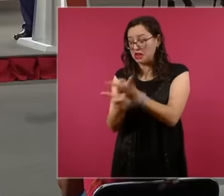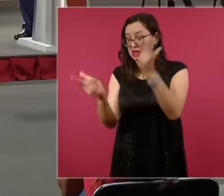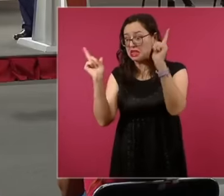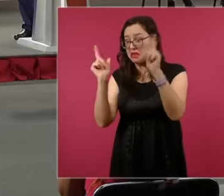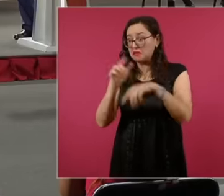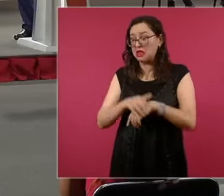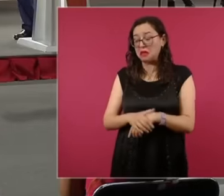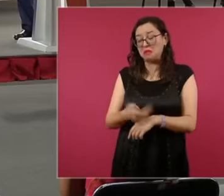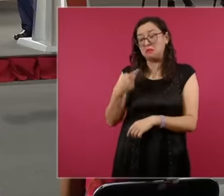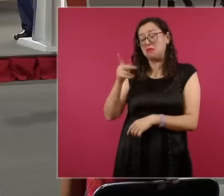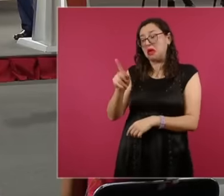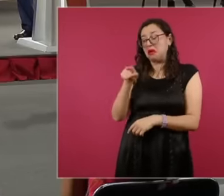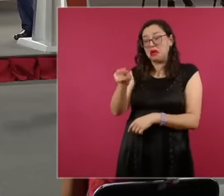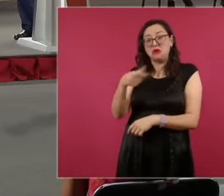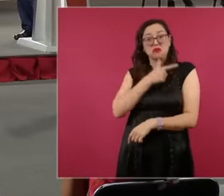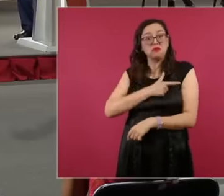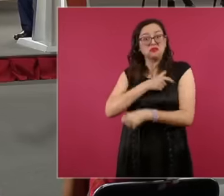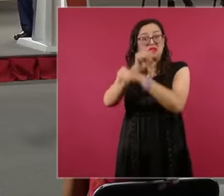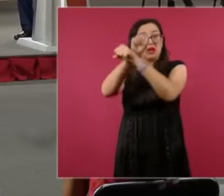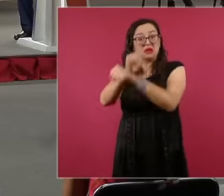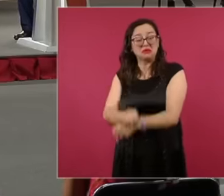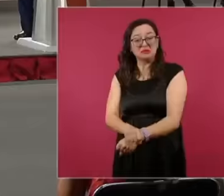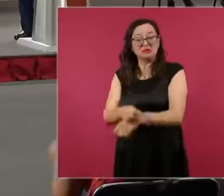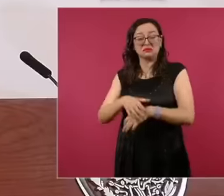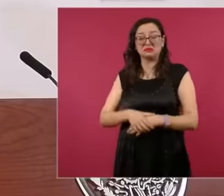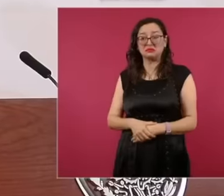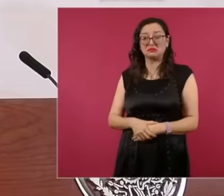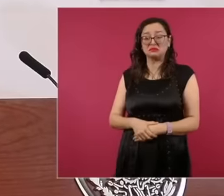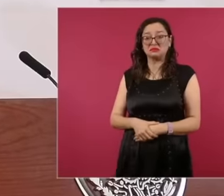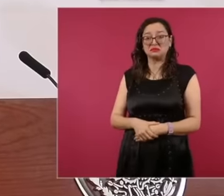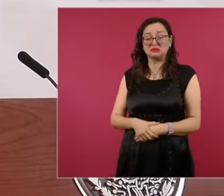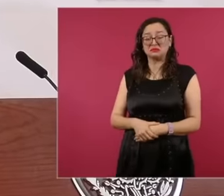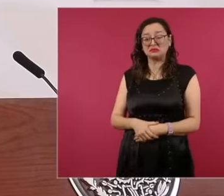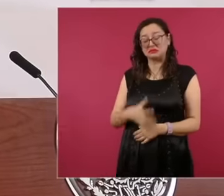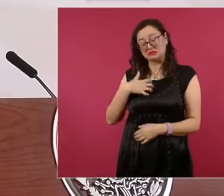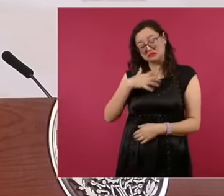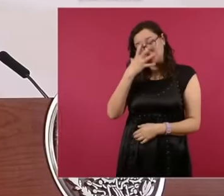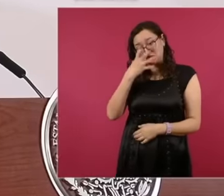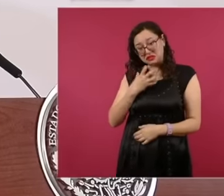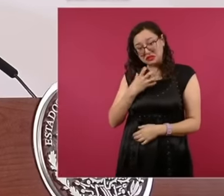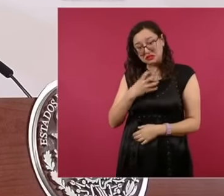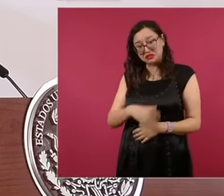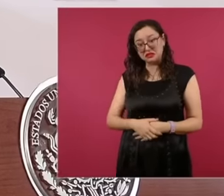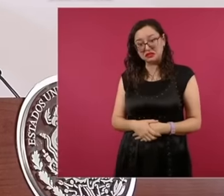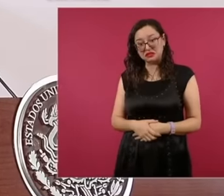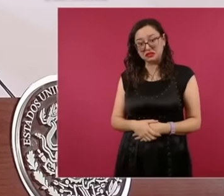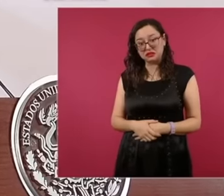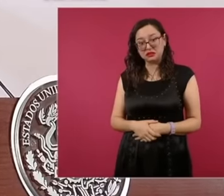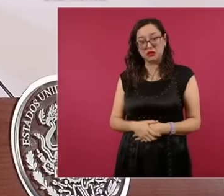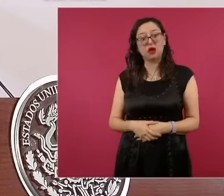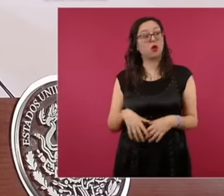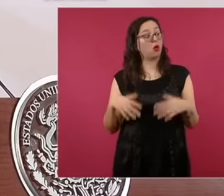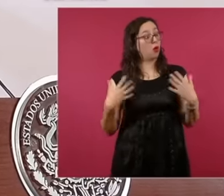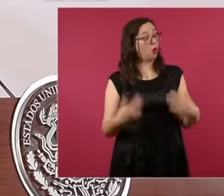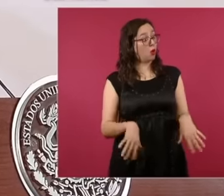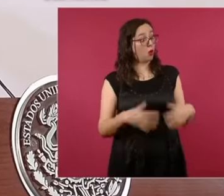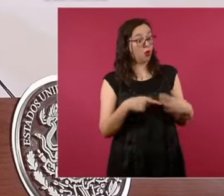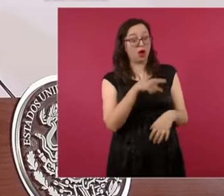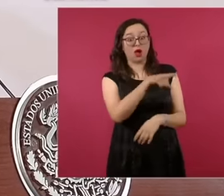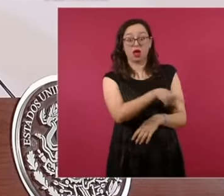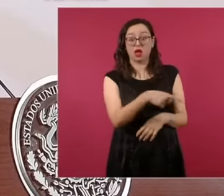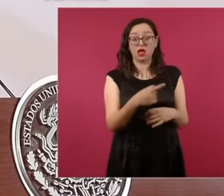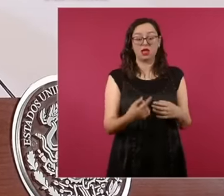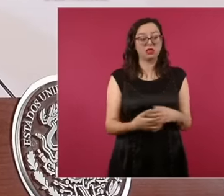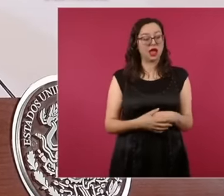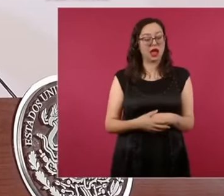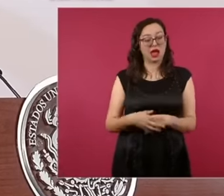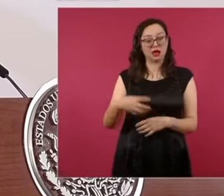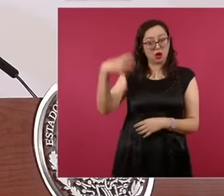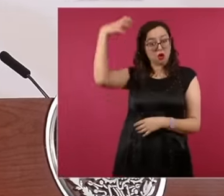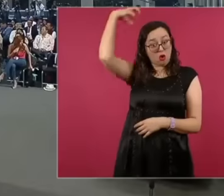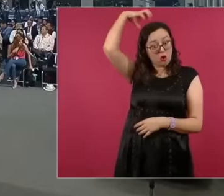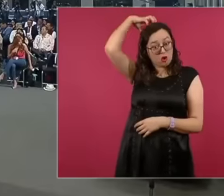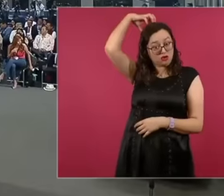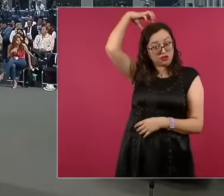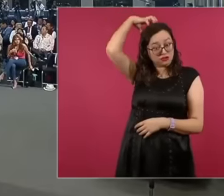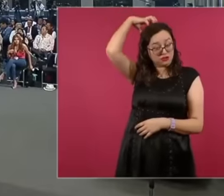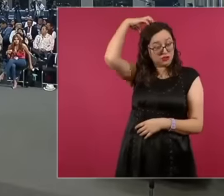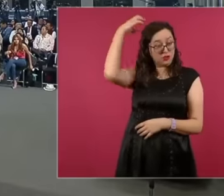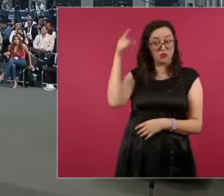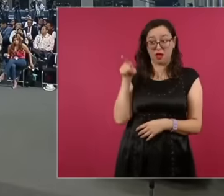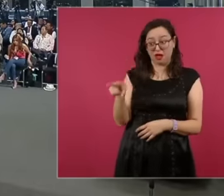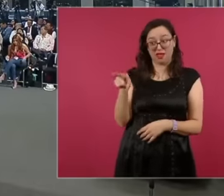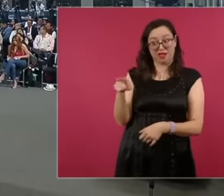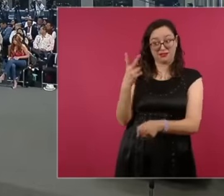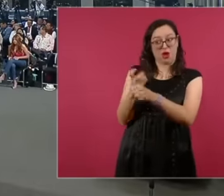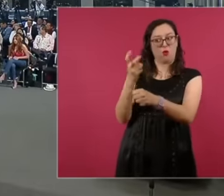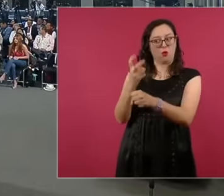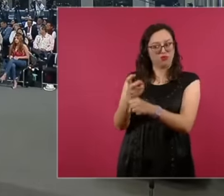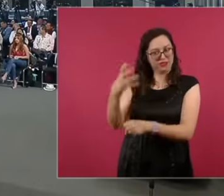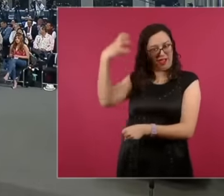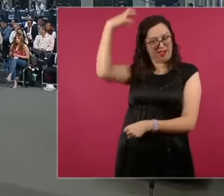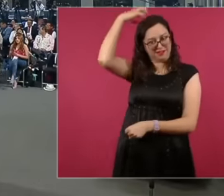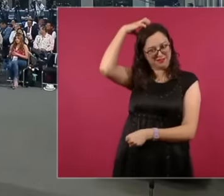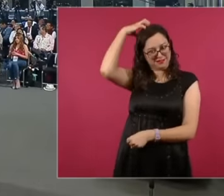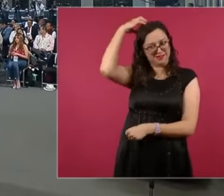from them and joséfa Ortiz de Domínguez second, no, but at this